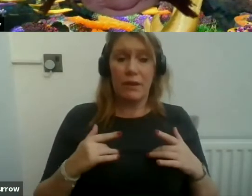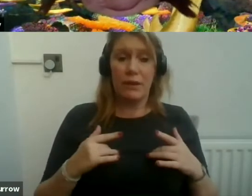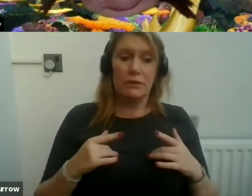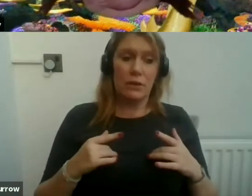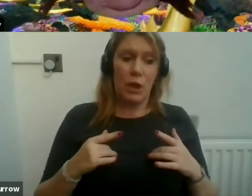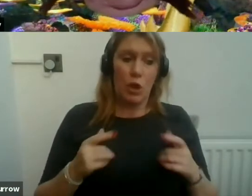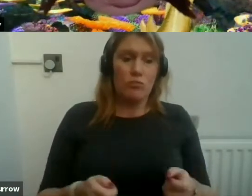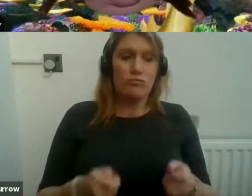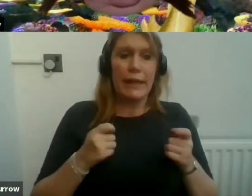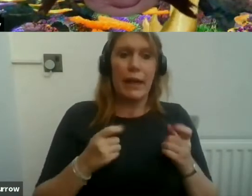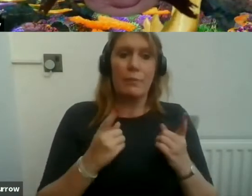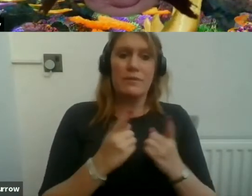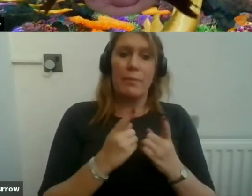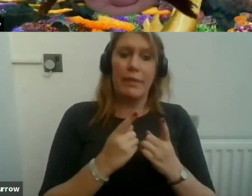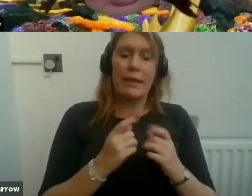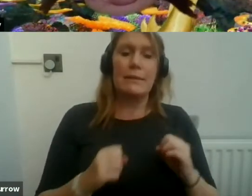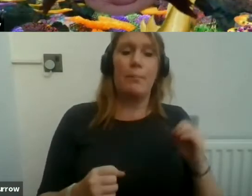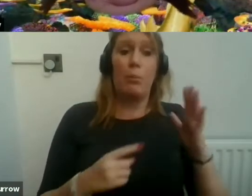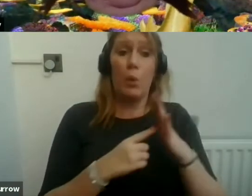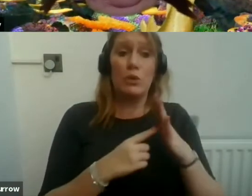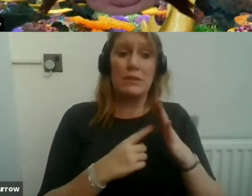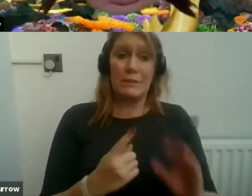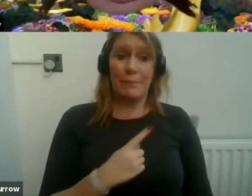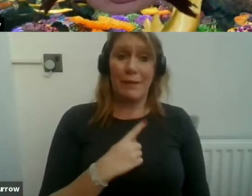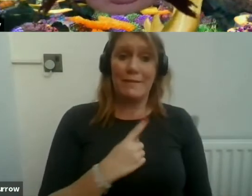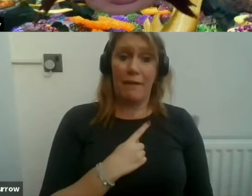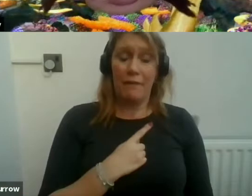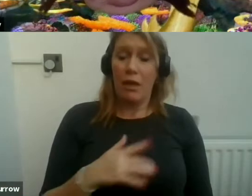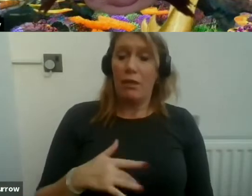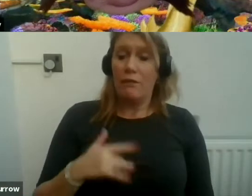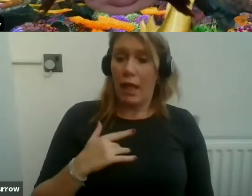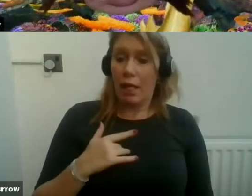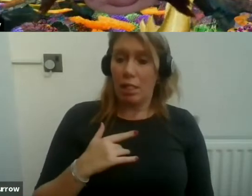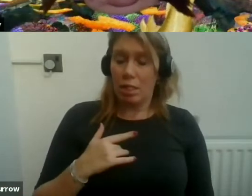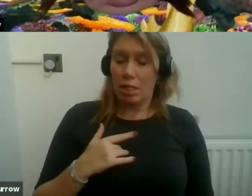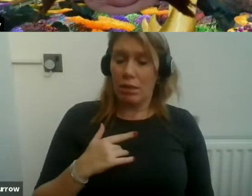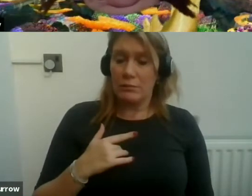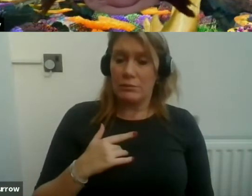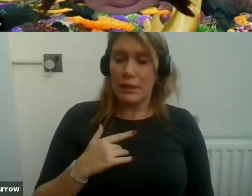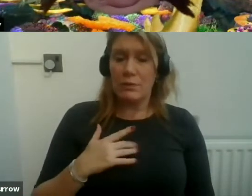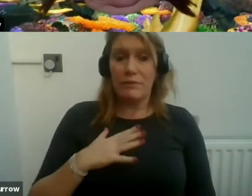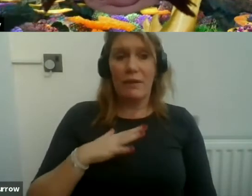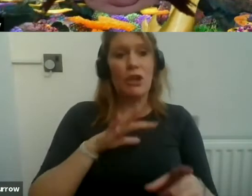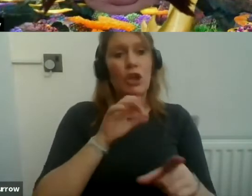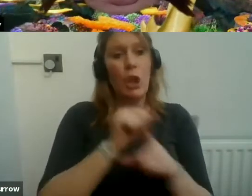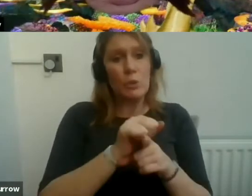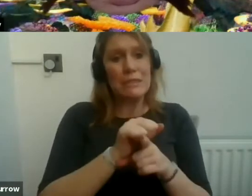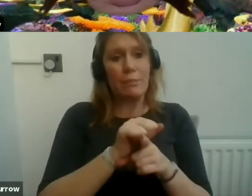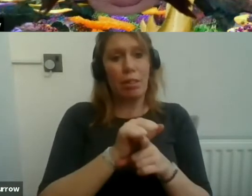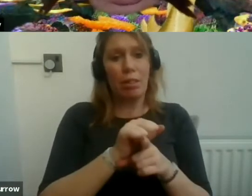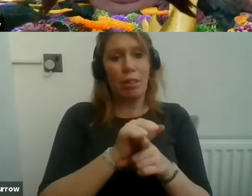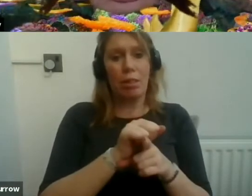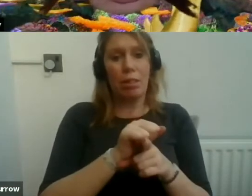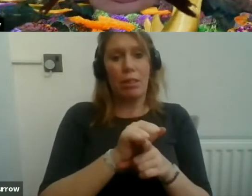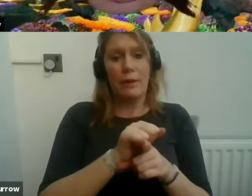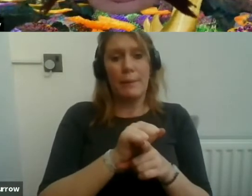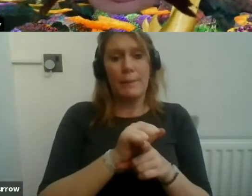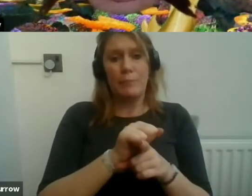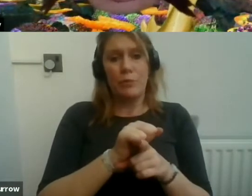critical to me which was very noticeable. Actually in every interaction I have had